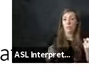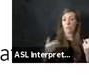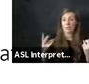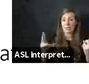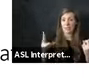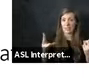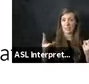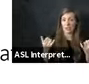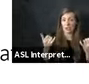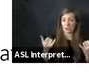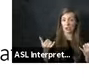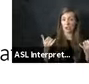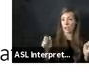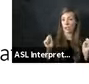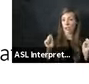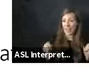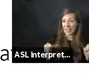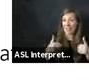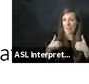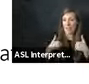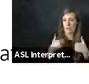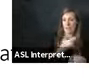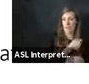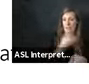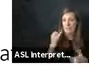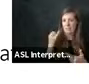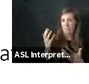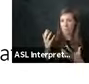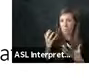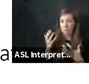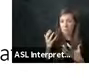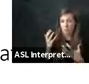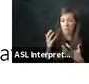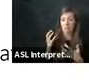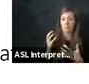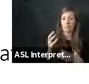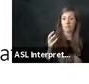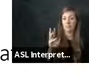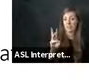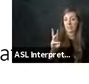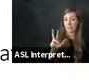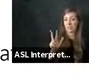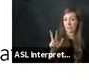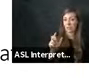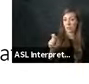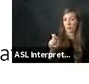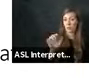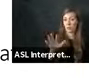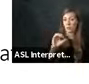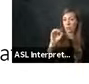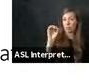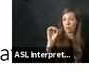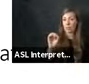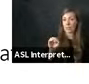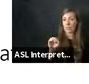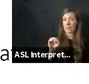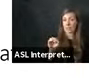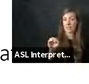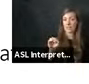vaccine eligible, we see that 63.5% of this population